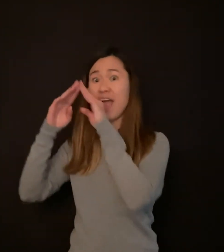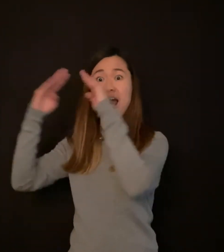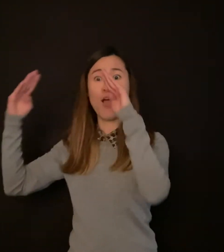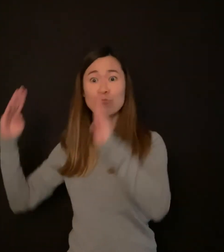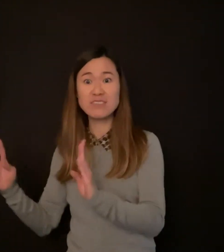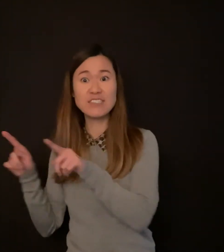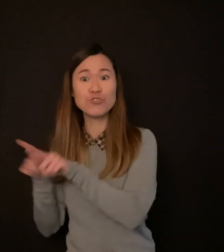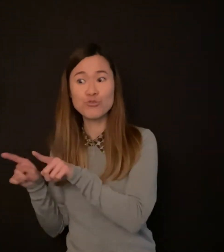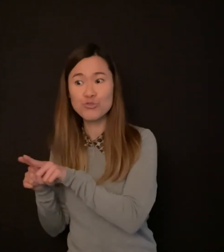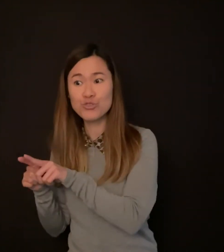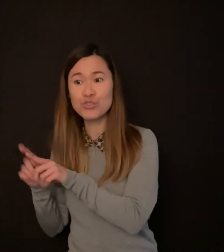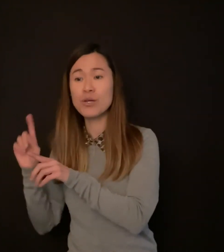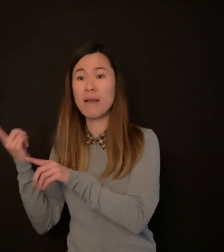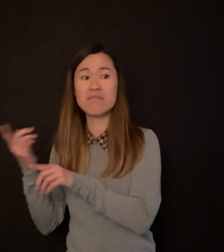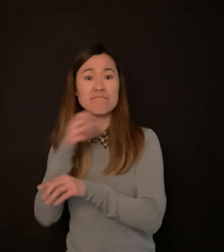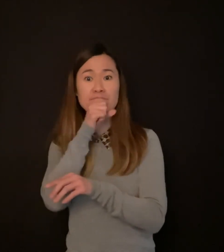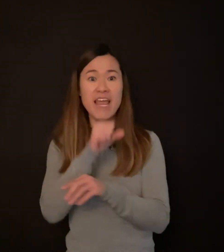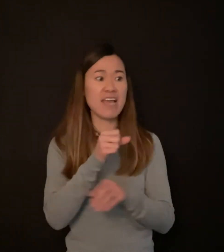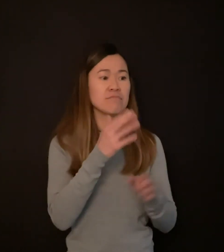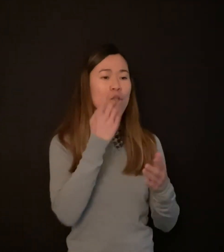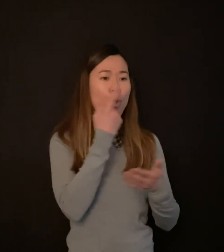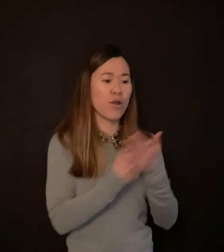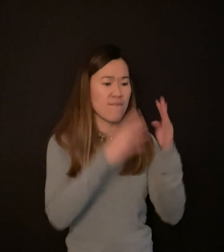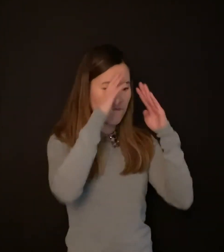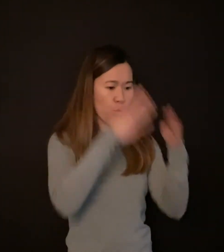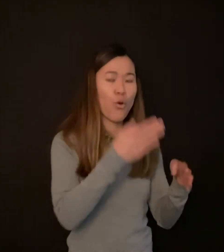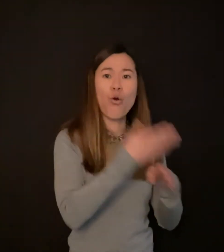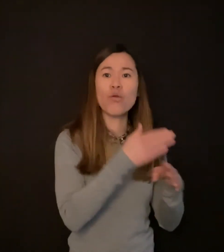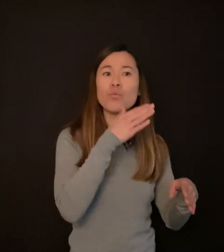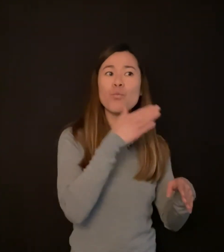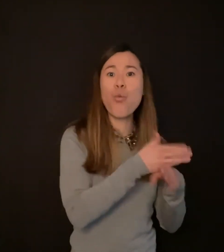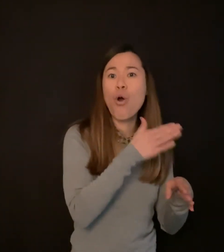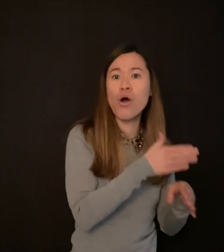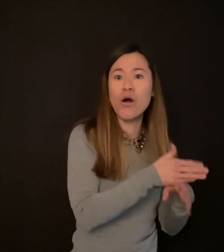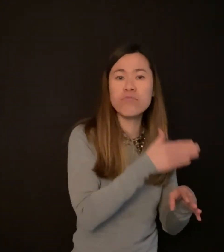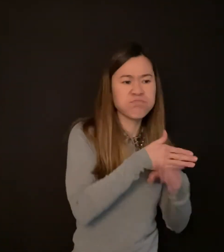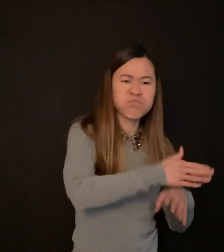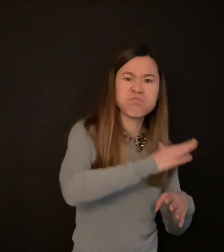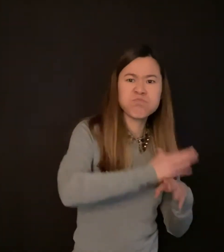for help and a professional counseling service.